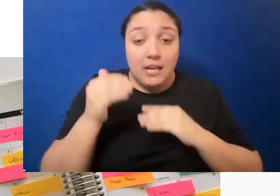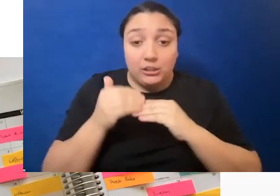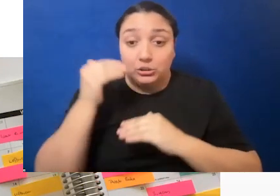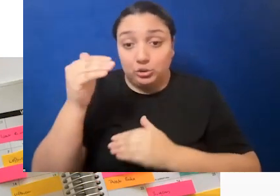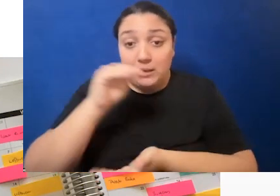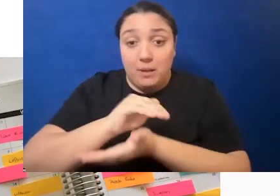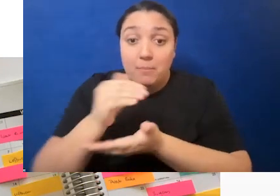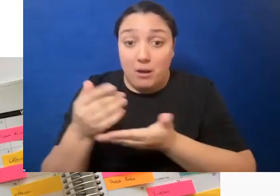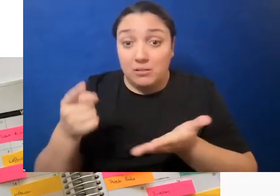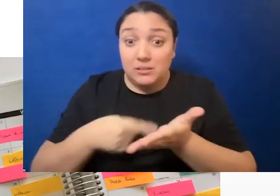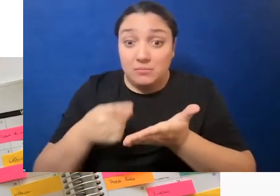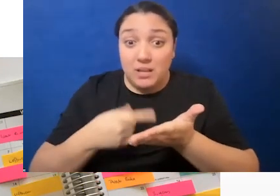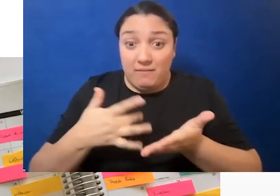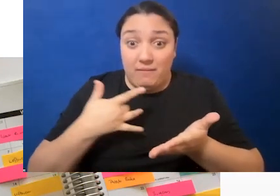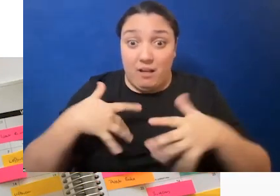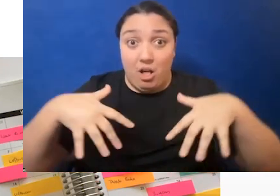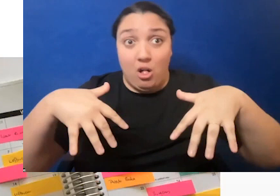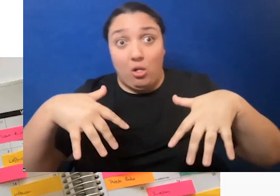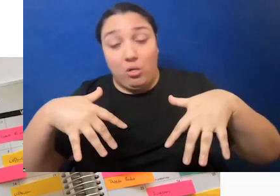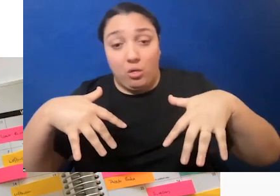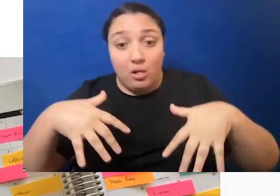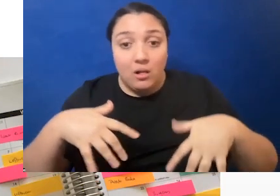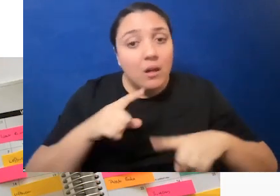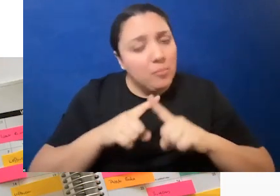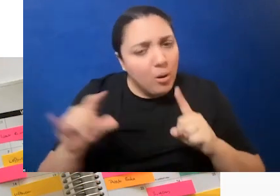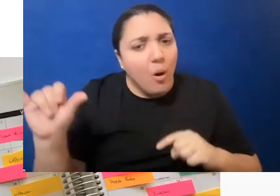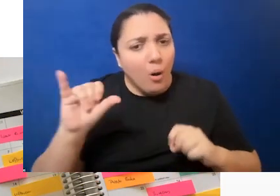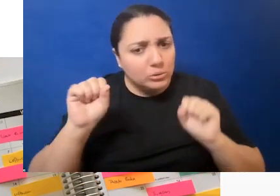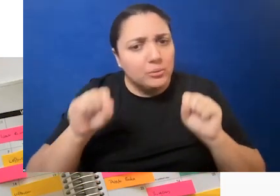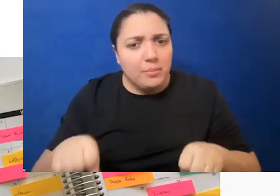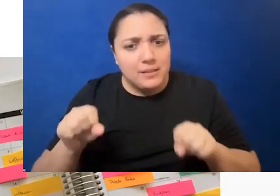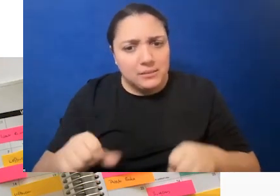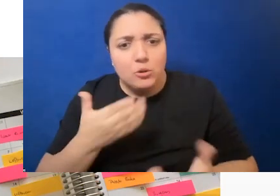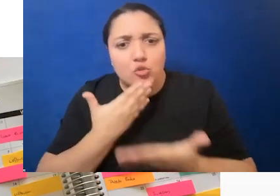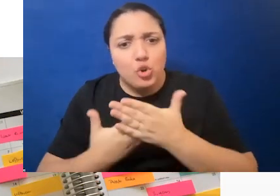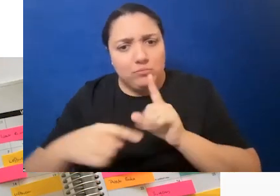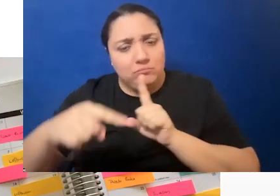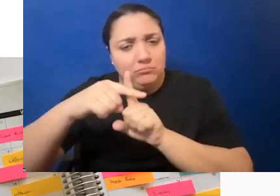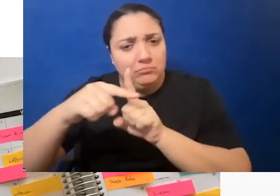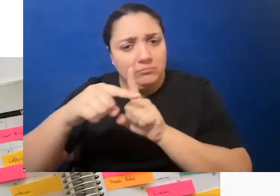IN EXTREME AMOUNTS IT IS DEBILITATING.